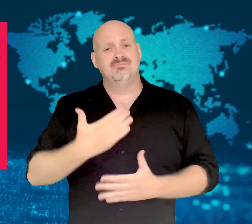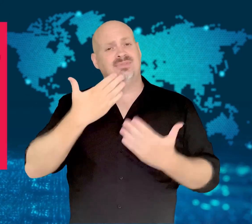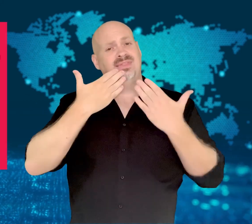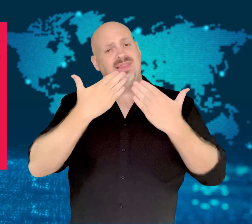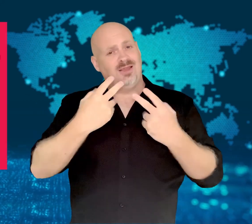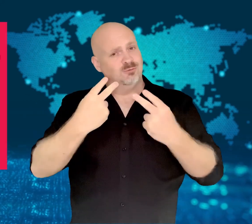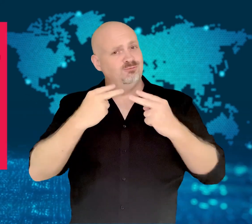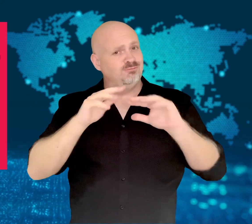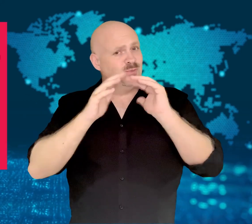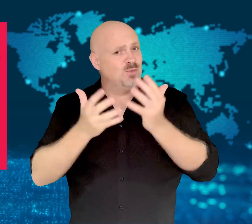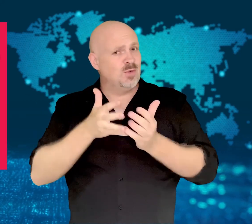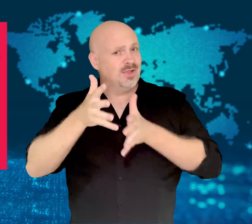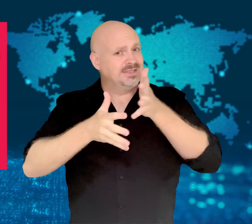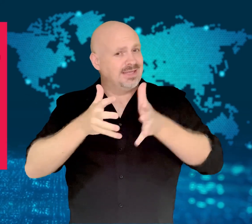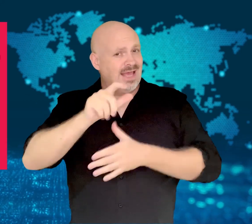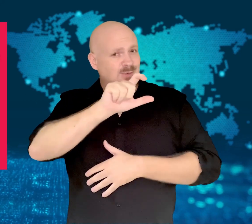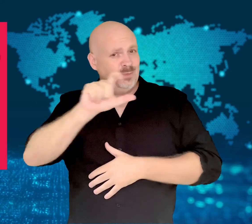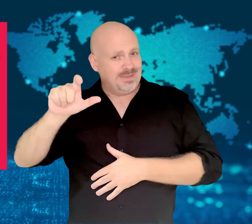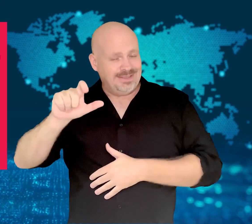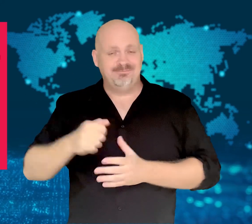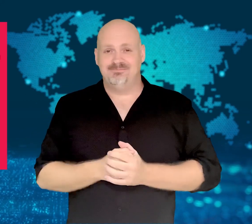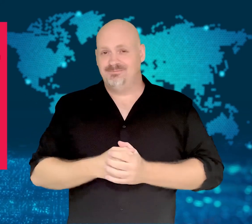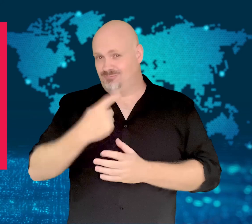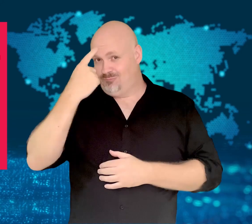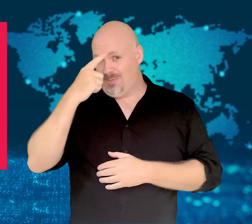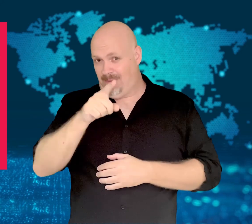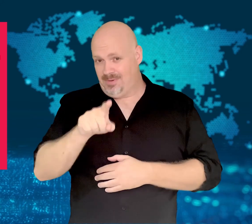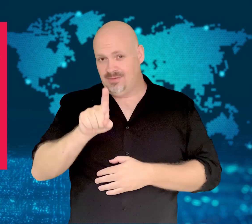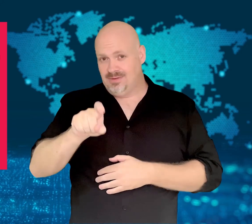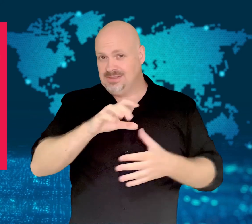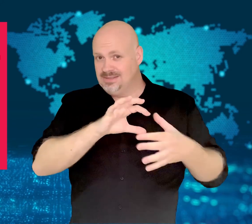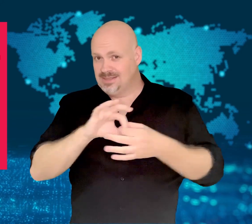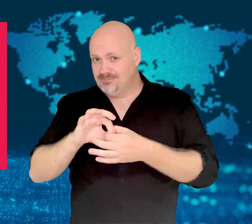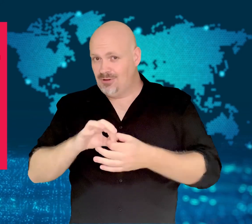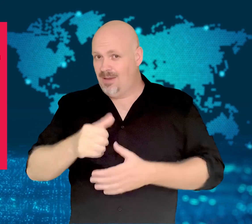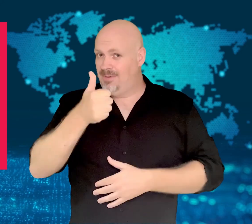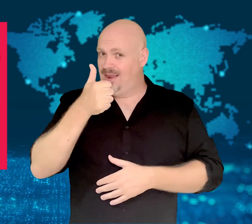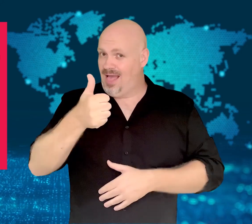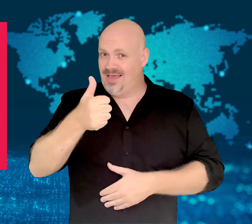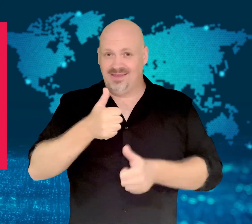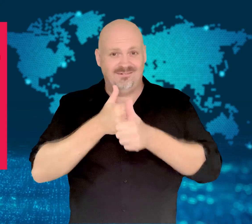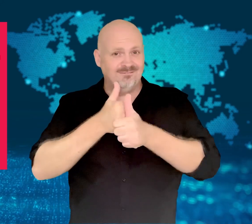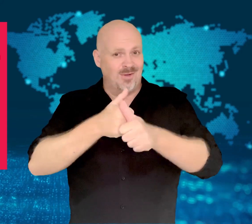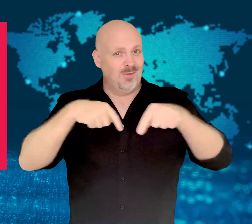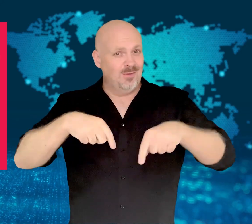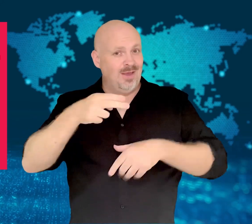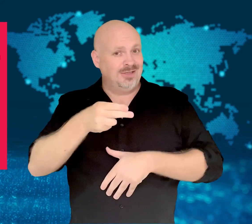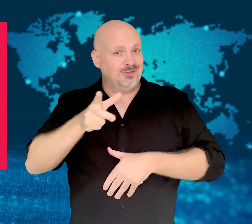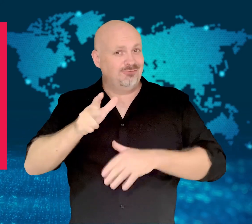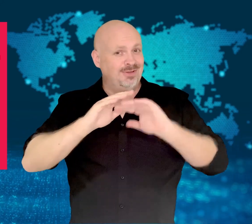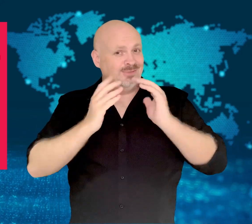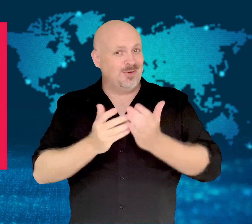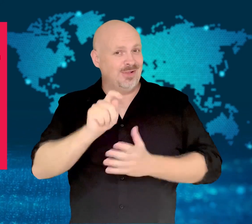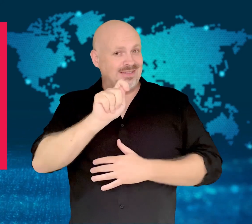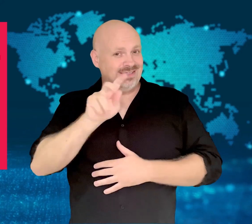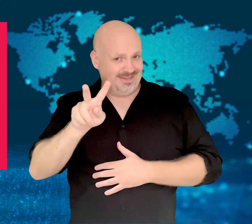Thank you for watching WorldSign Week. Don't forget to subscribe, like, and follow H3 World TV